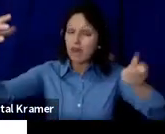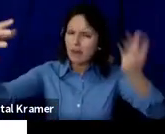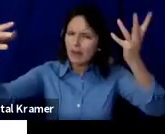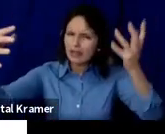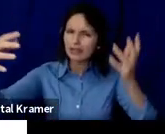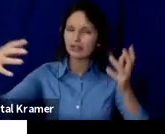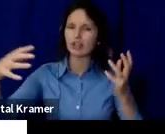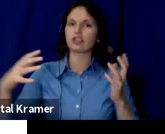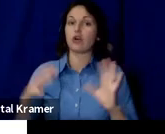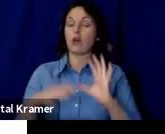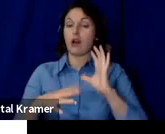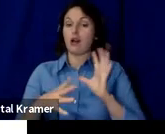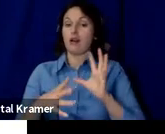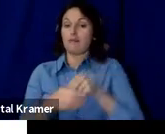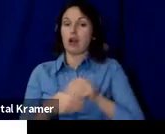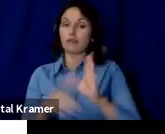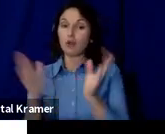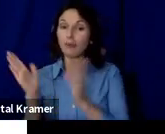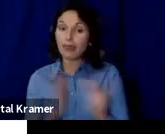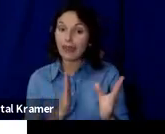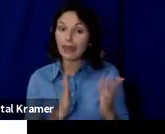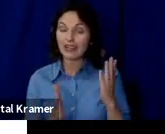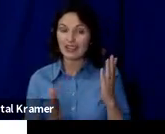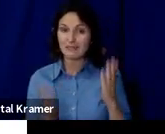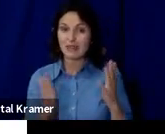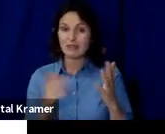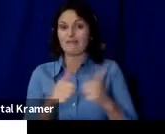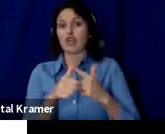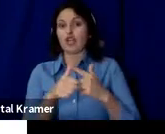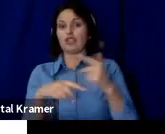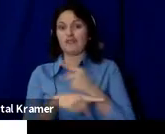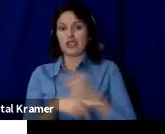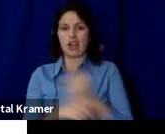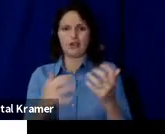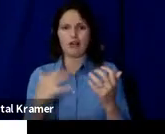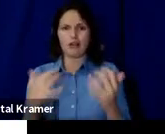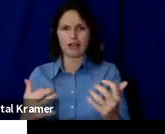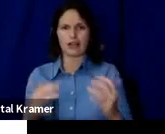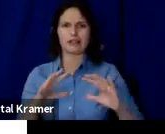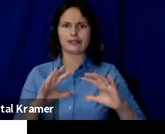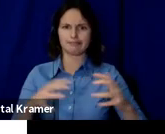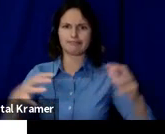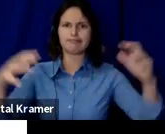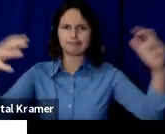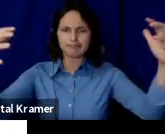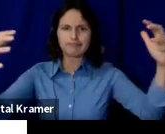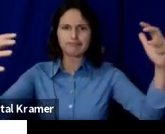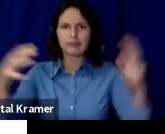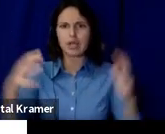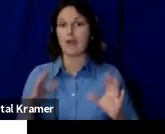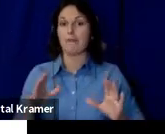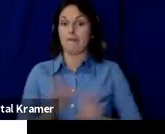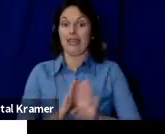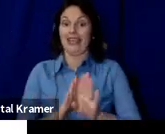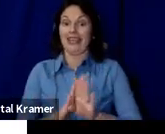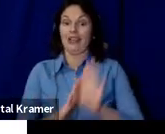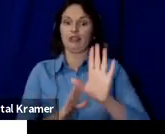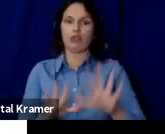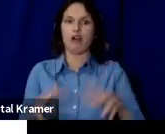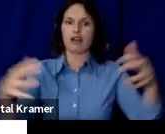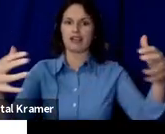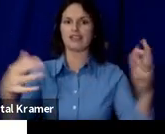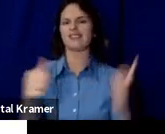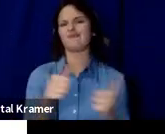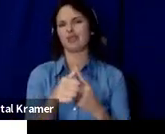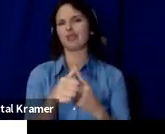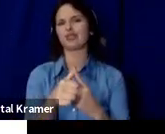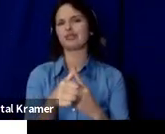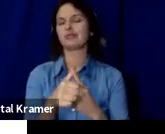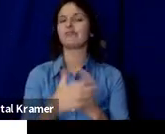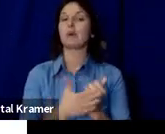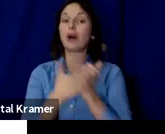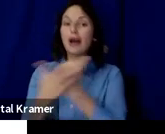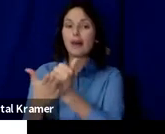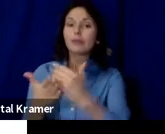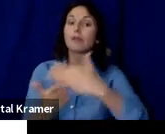This will allow you to better plan and budget and achieve your goal.